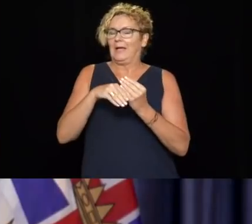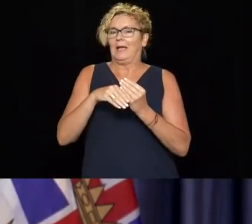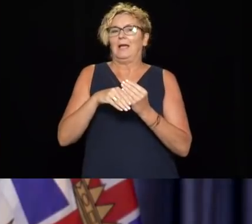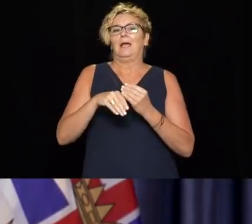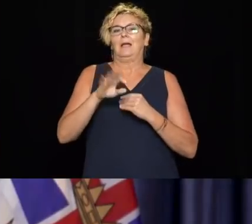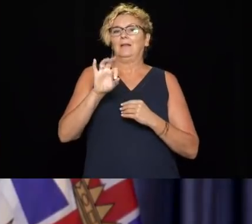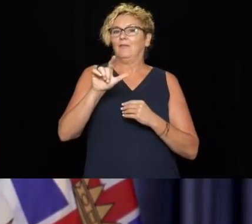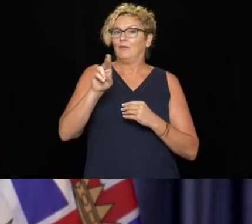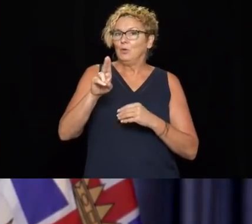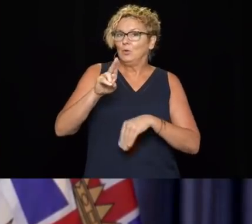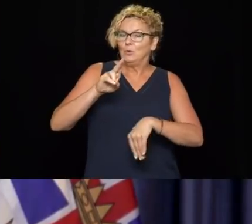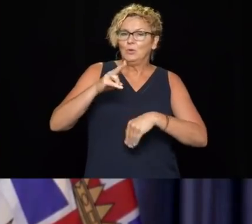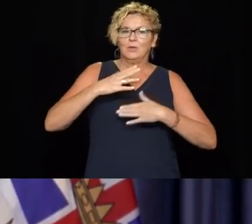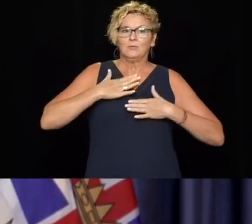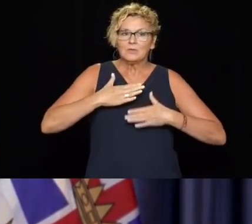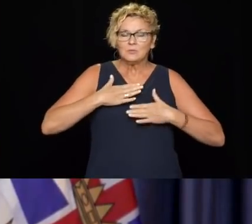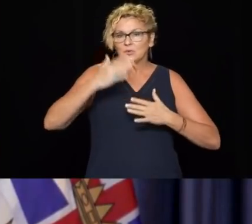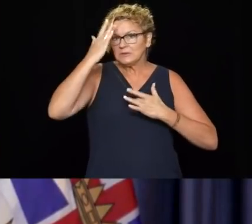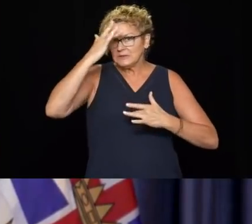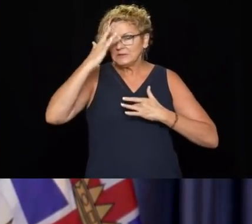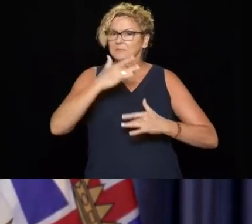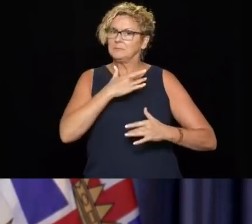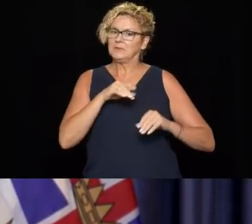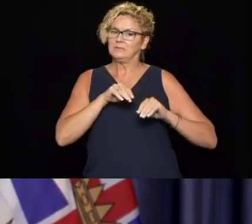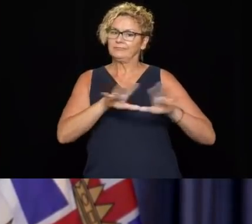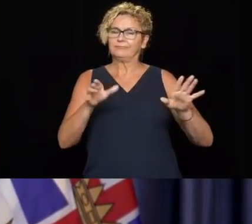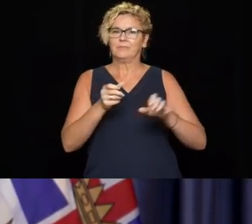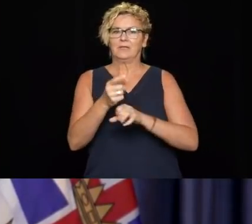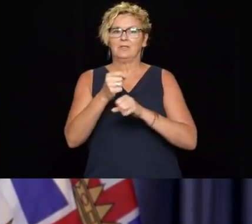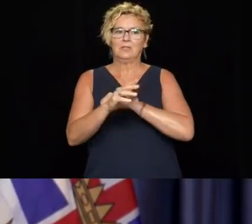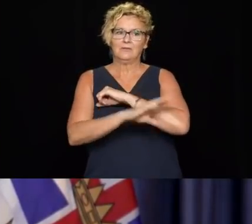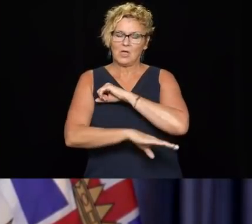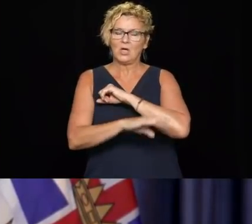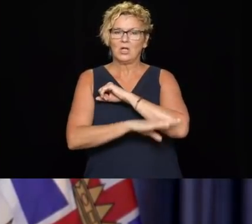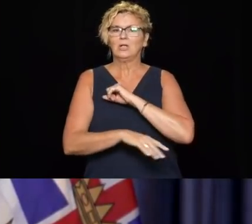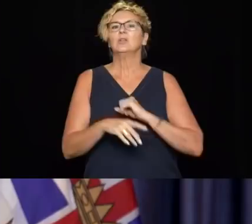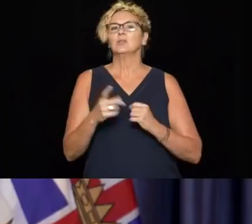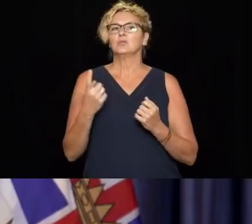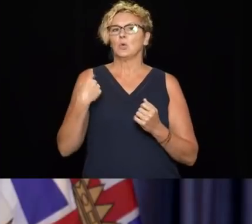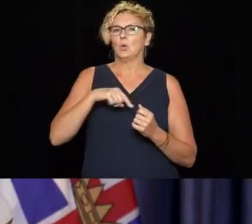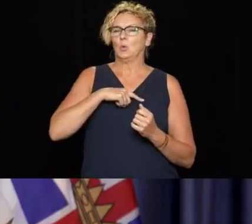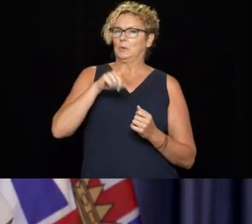public health response to COVID-19 has been foundational in our province's recovery. We are preparing for the challenges that the